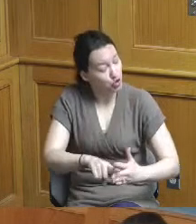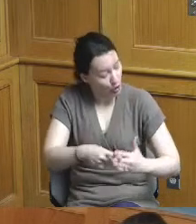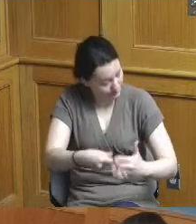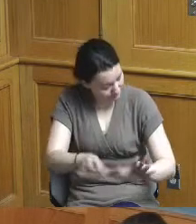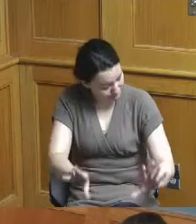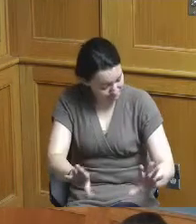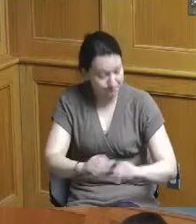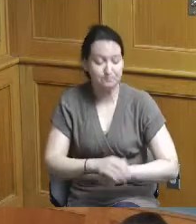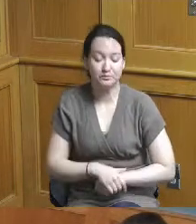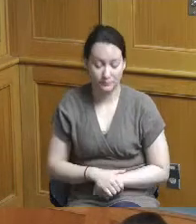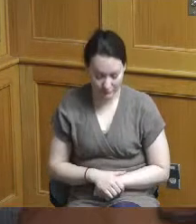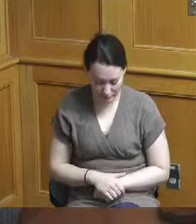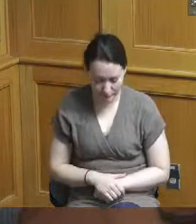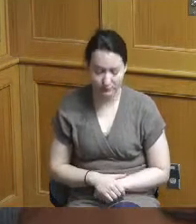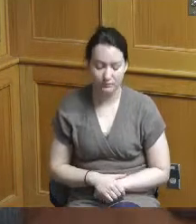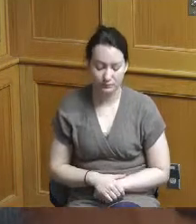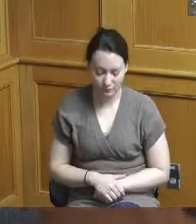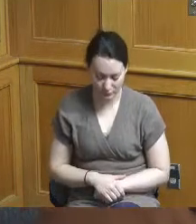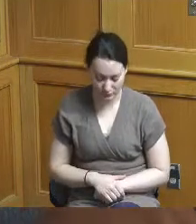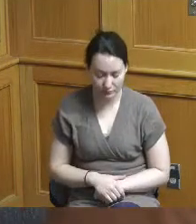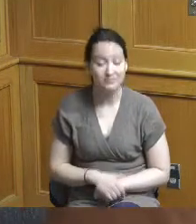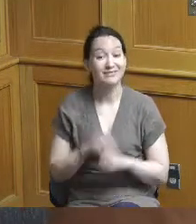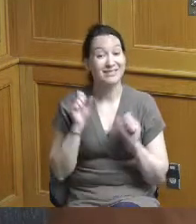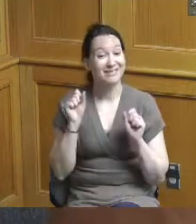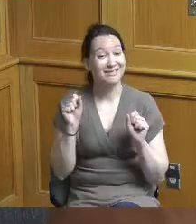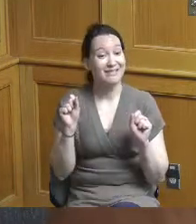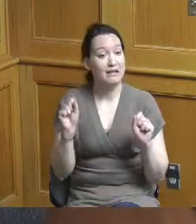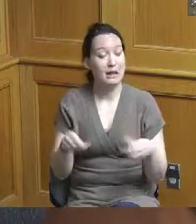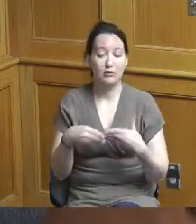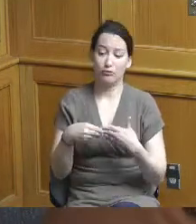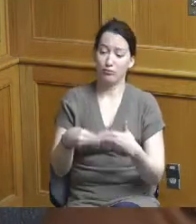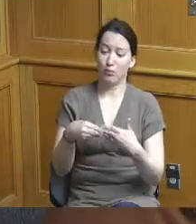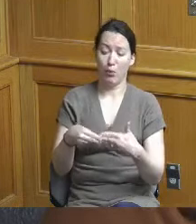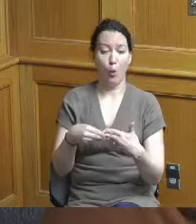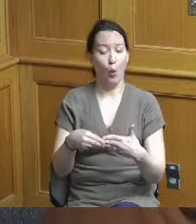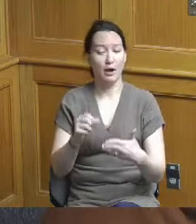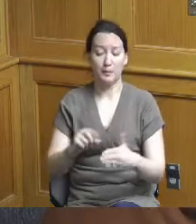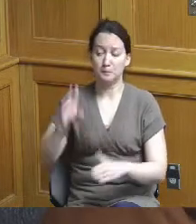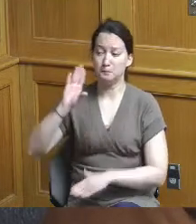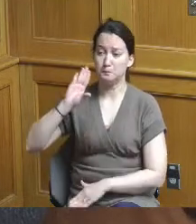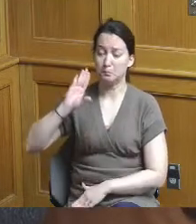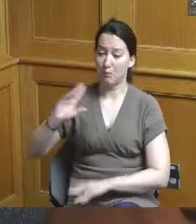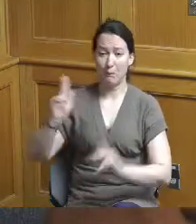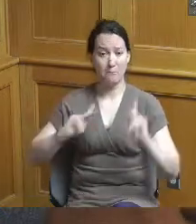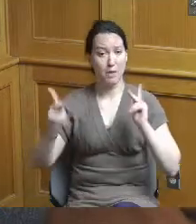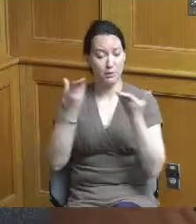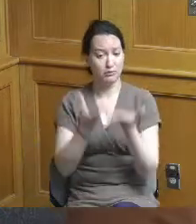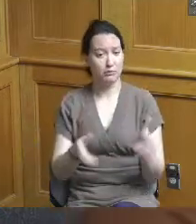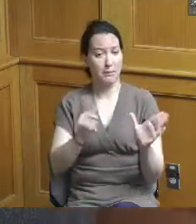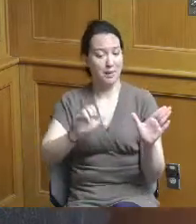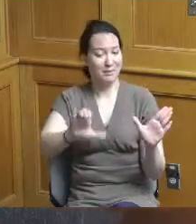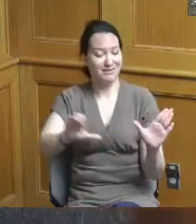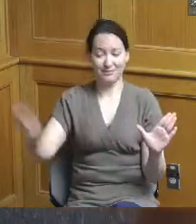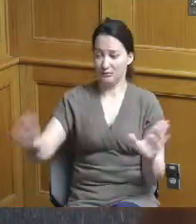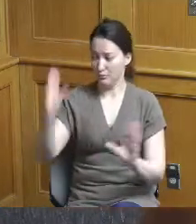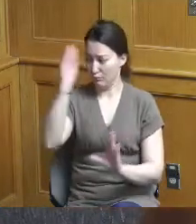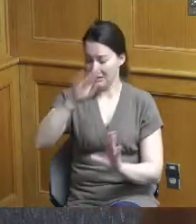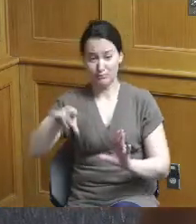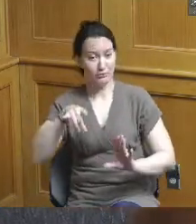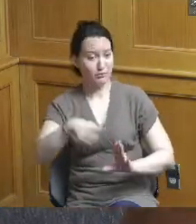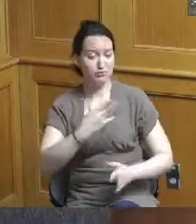certainly it leaves room for us to be able to hear from the public there were recommendations